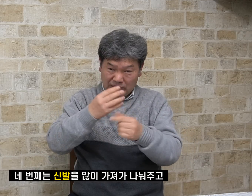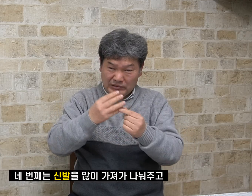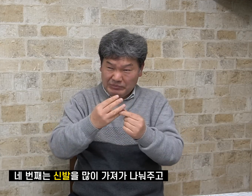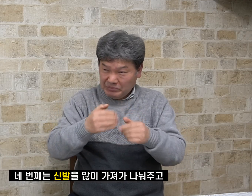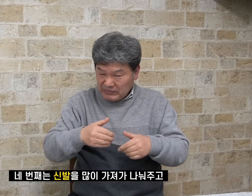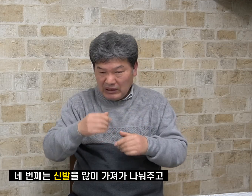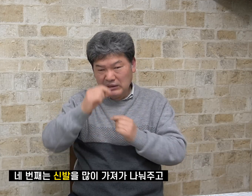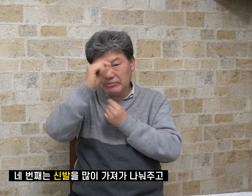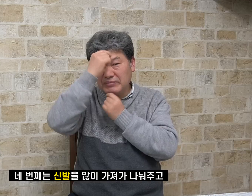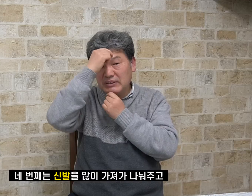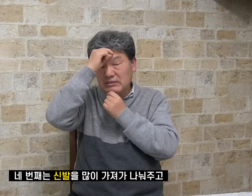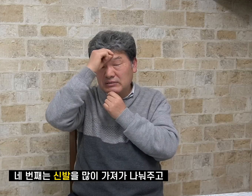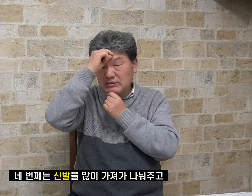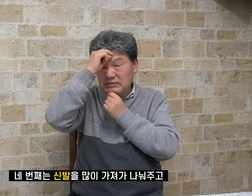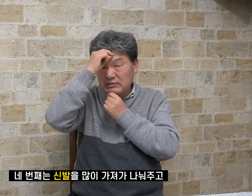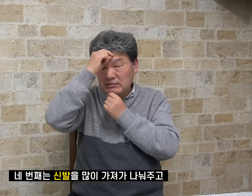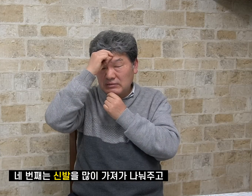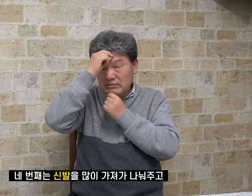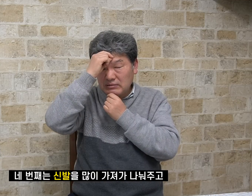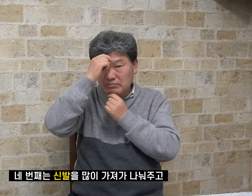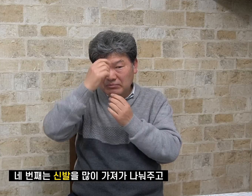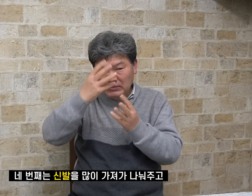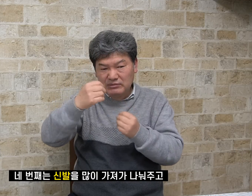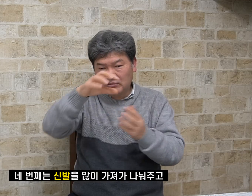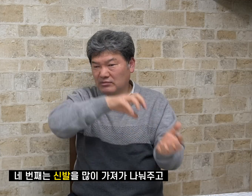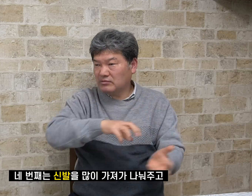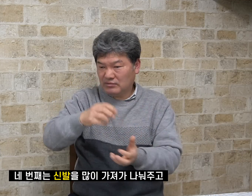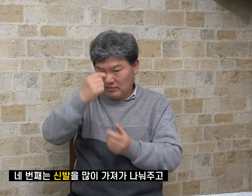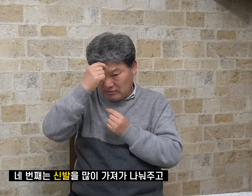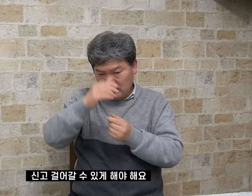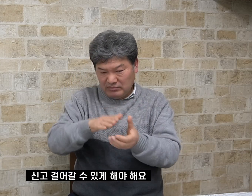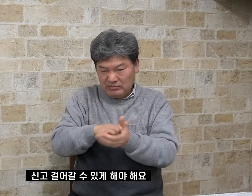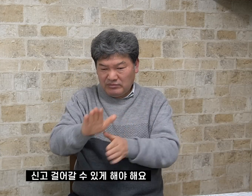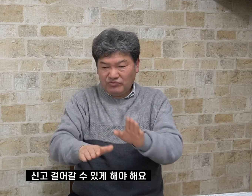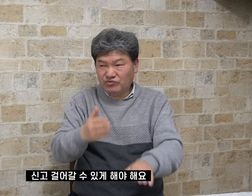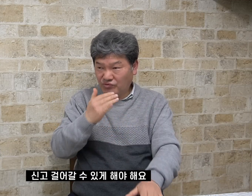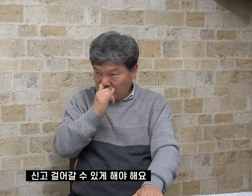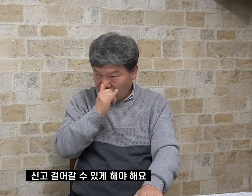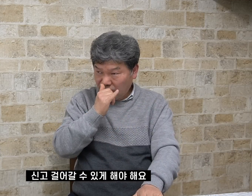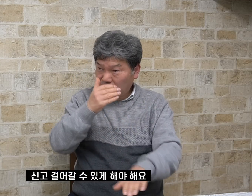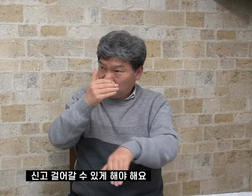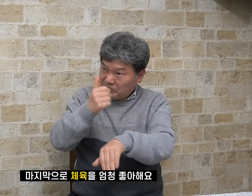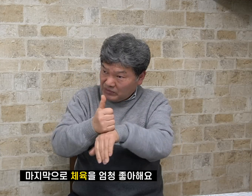The fourth is to bring a lot of shoes, distribute them, and allow them to walk.